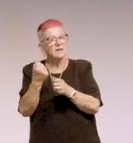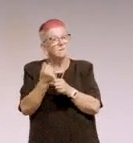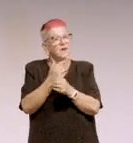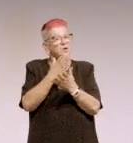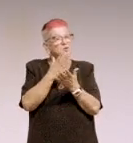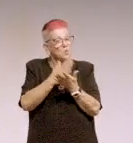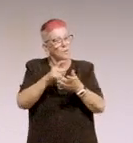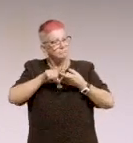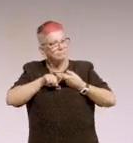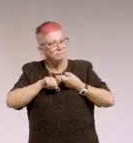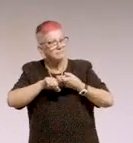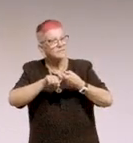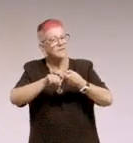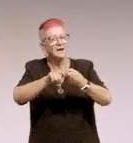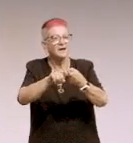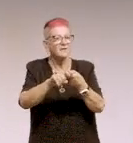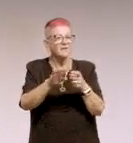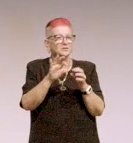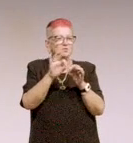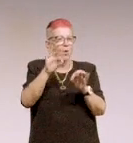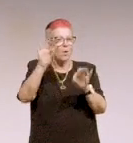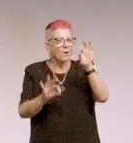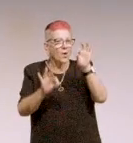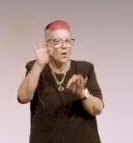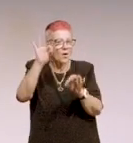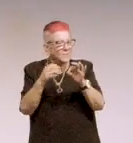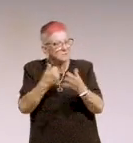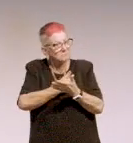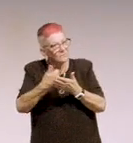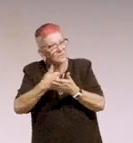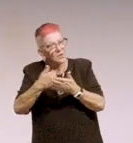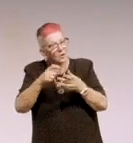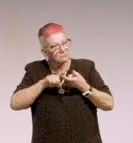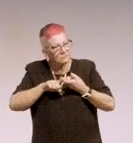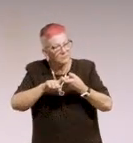And the next important thing and I think it is the key takeaway of